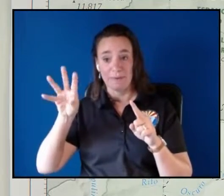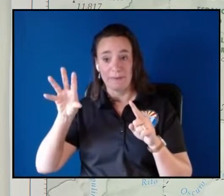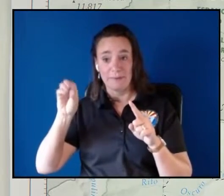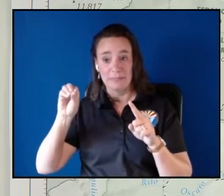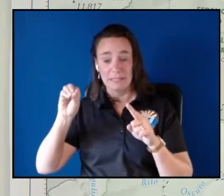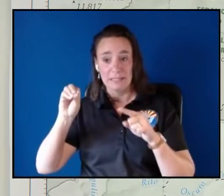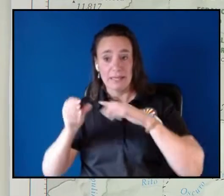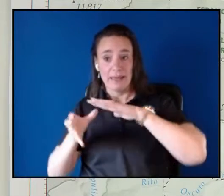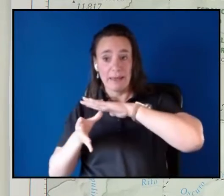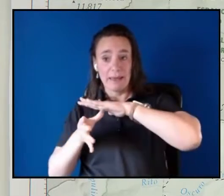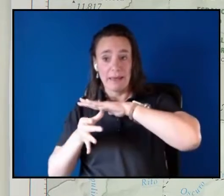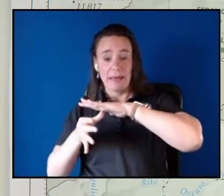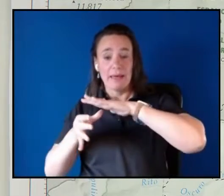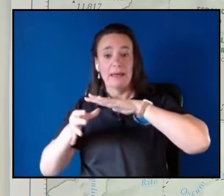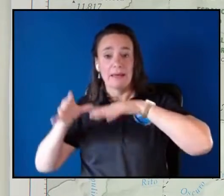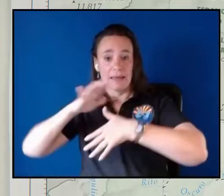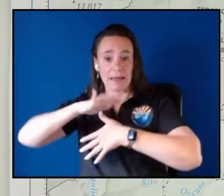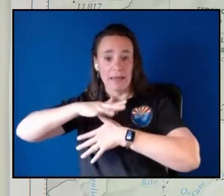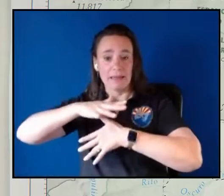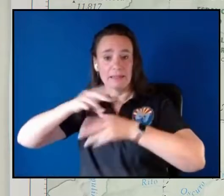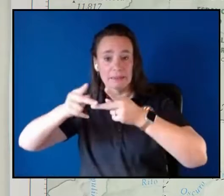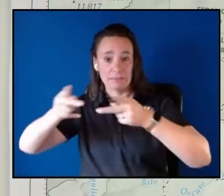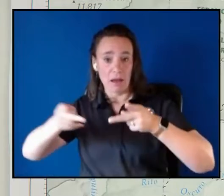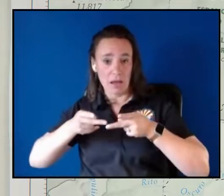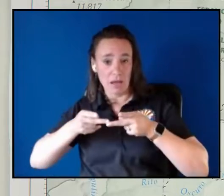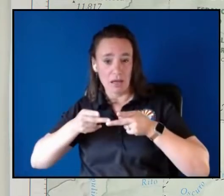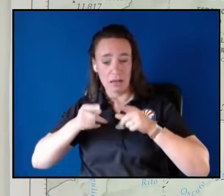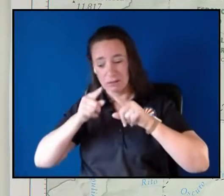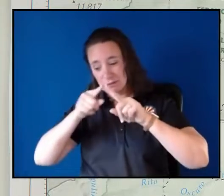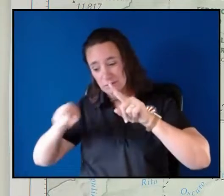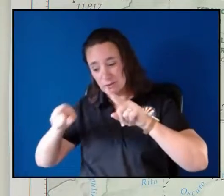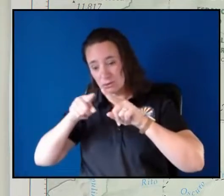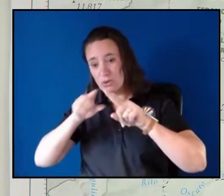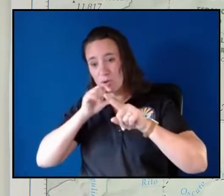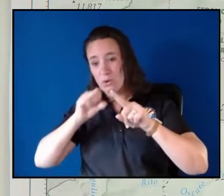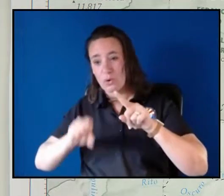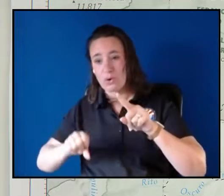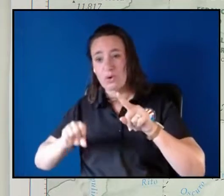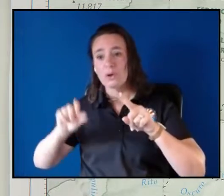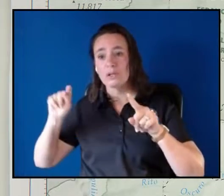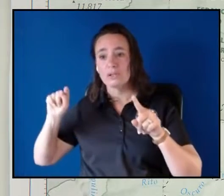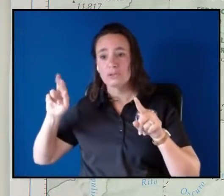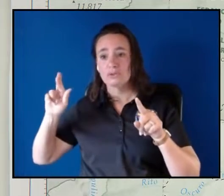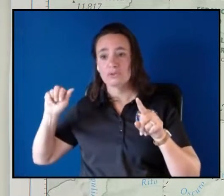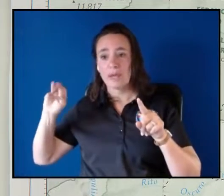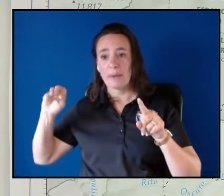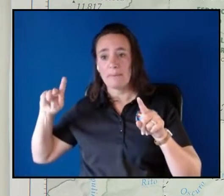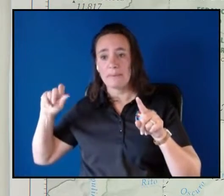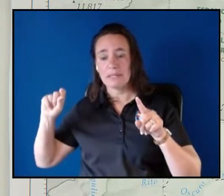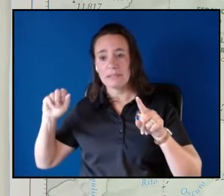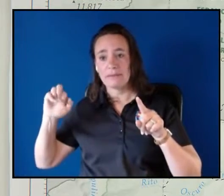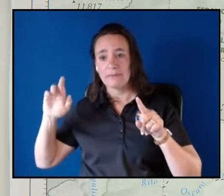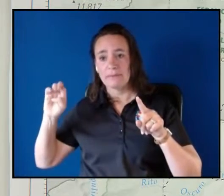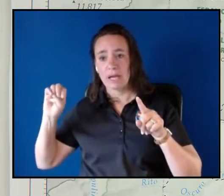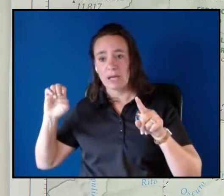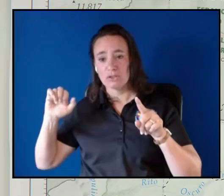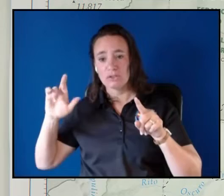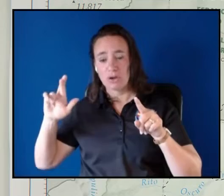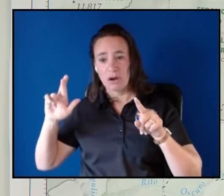into the the old Trampas Fire scar. Where the fire is backing down through off the top here. They are putting a piece of